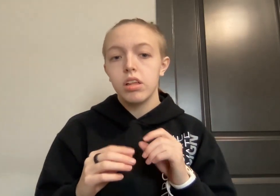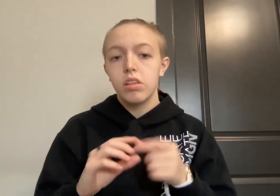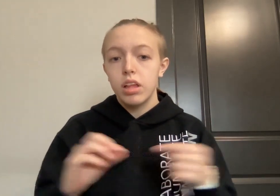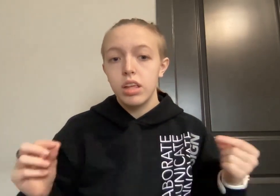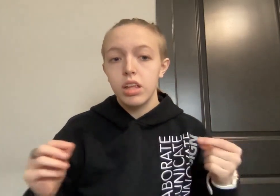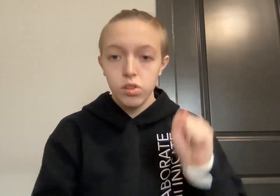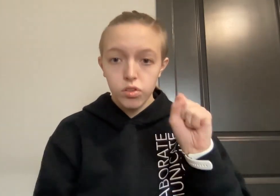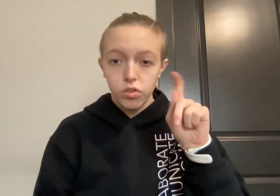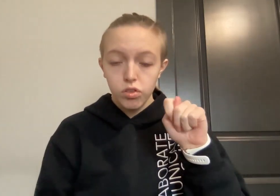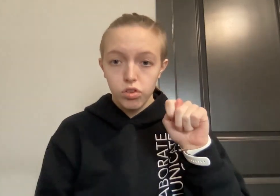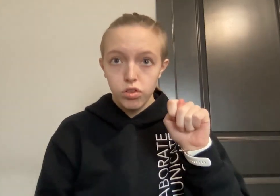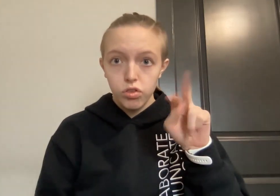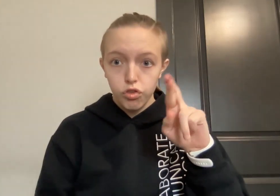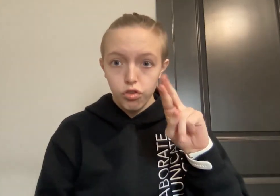sentence structure